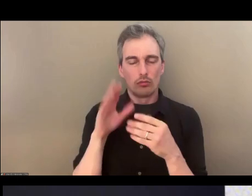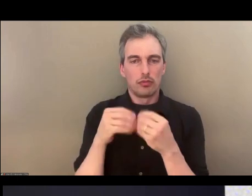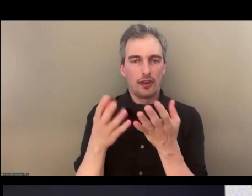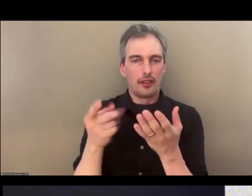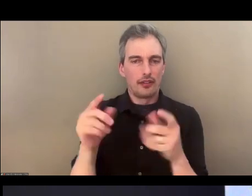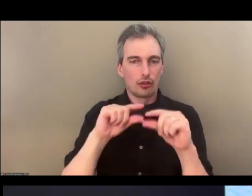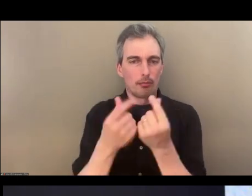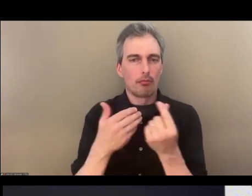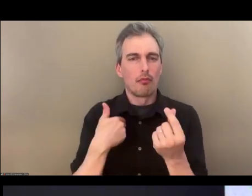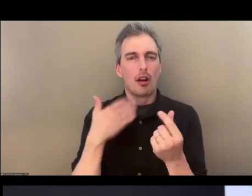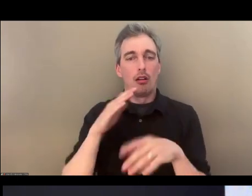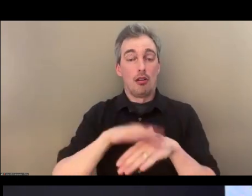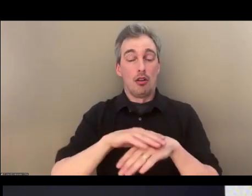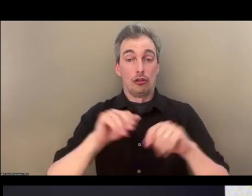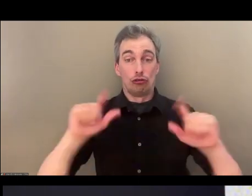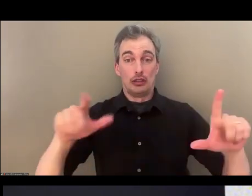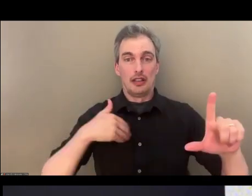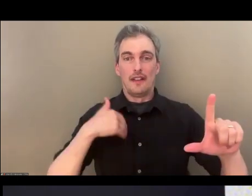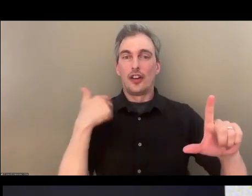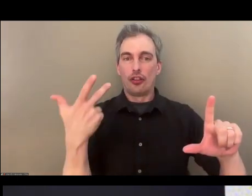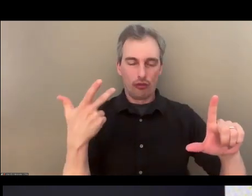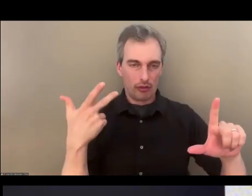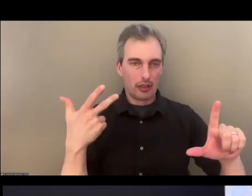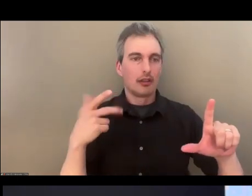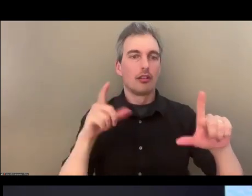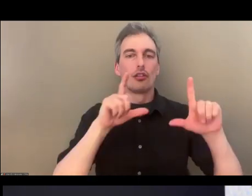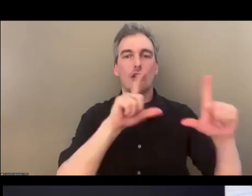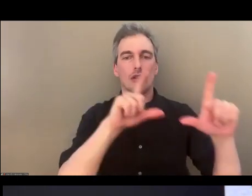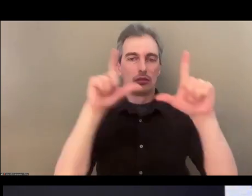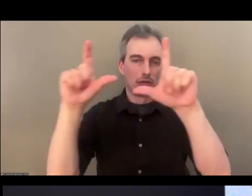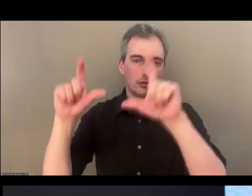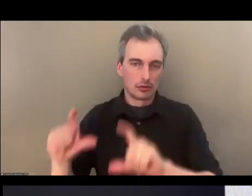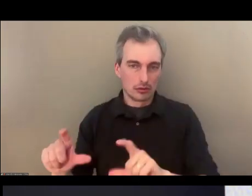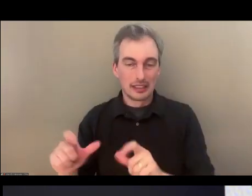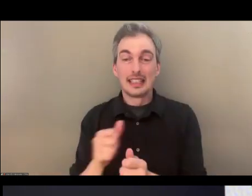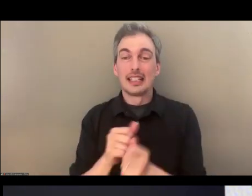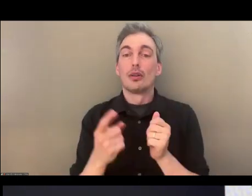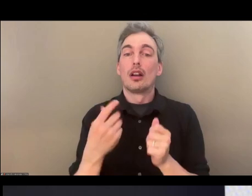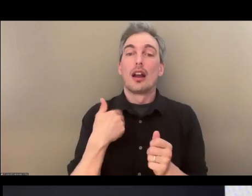Each has a call to action. That call to action is the word "open". It's a link.